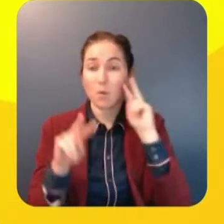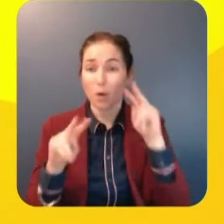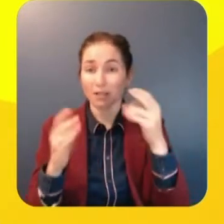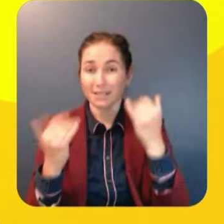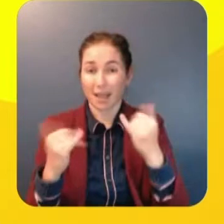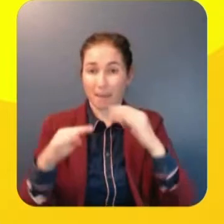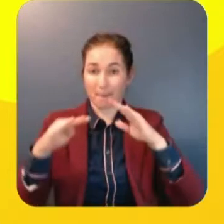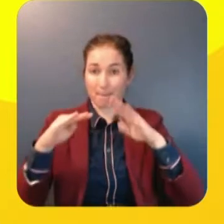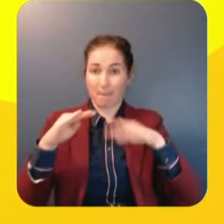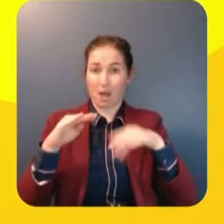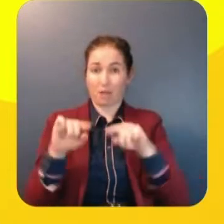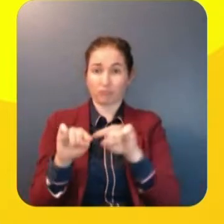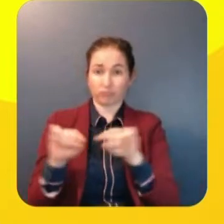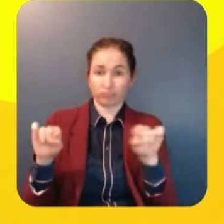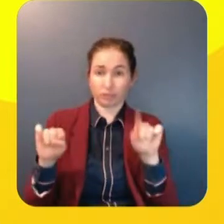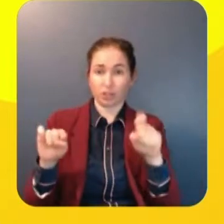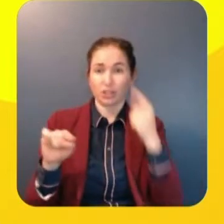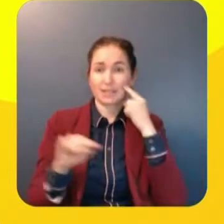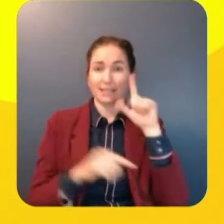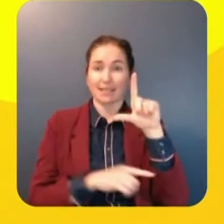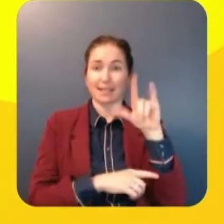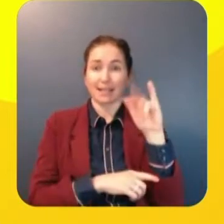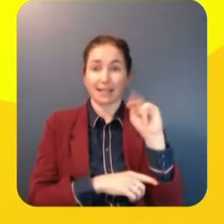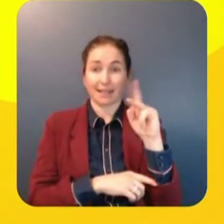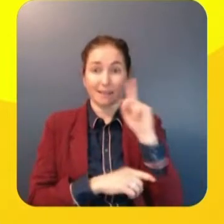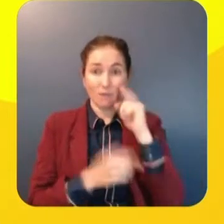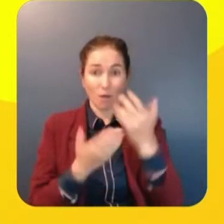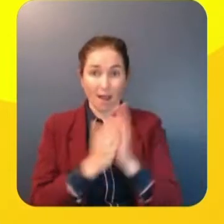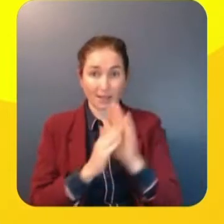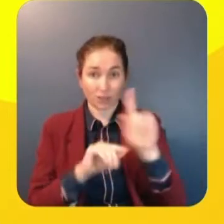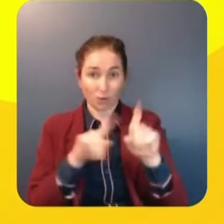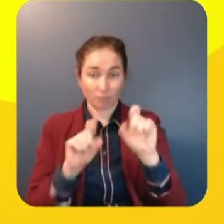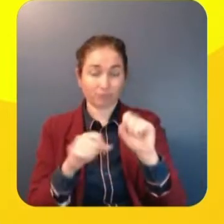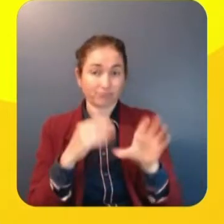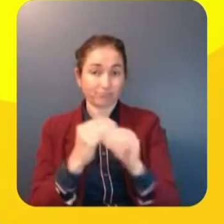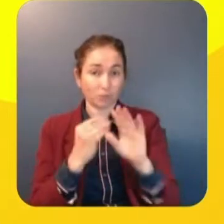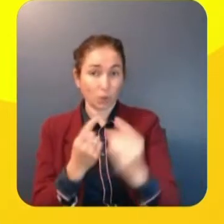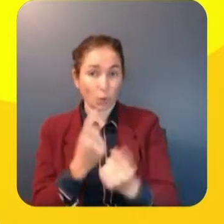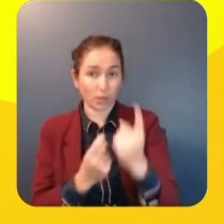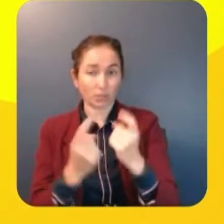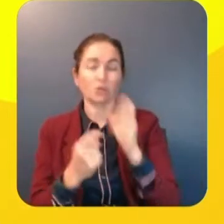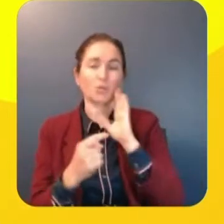you should see a link to ask questions. Feel free to add yours. We'll actually be tackling those at the end of the session.